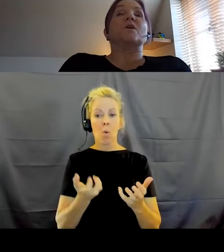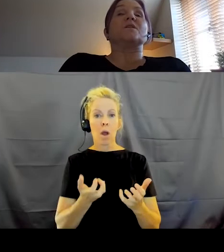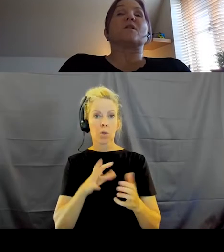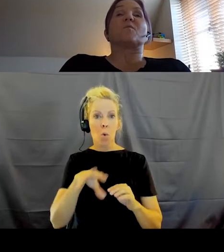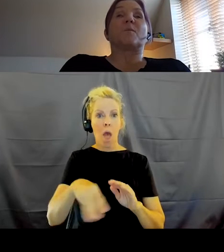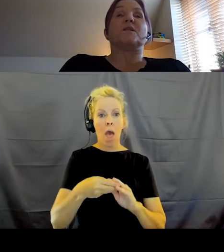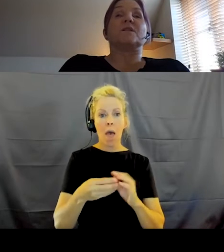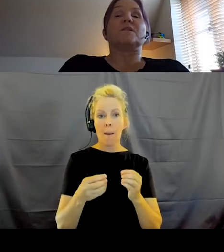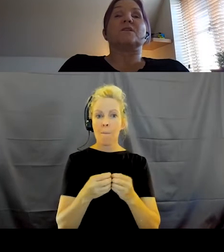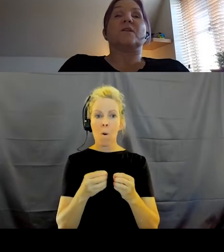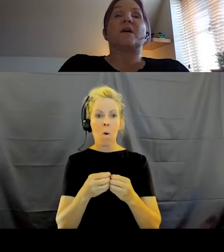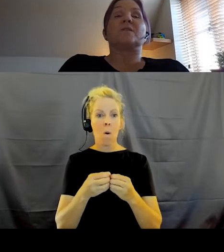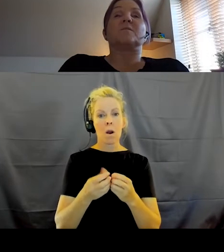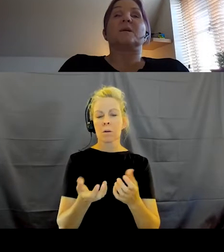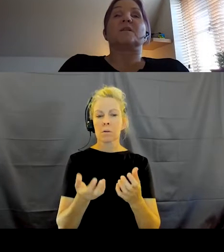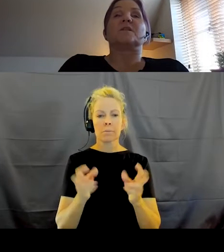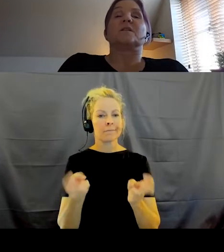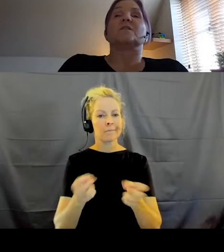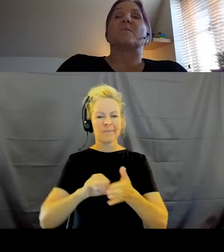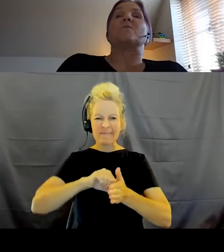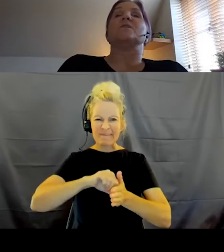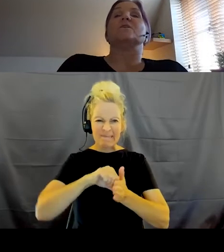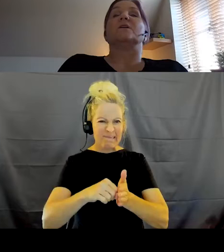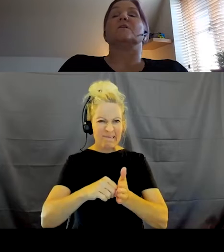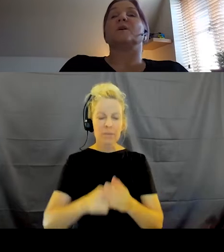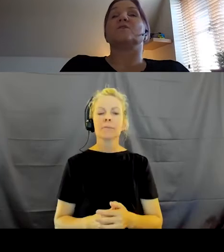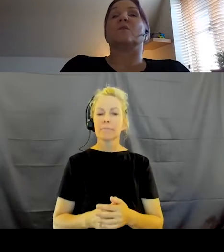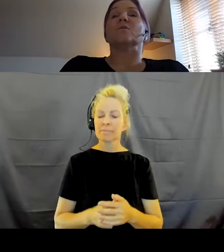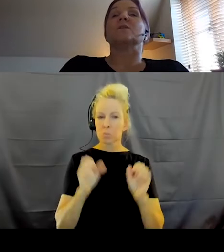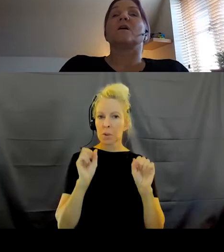words in the property there are abilities to do that, because it something we do in speech all the